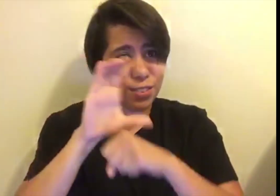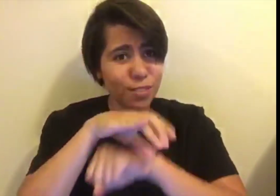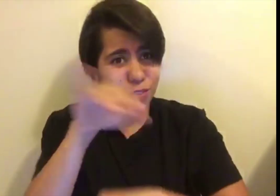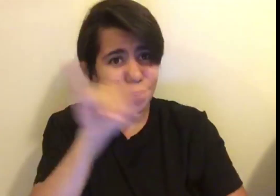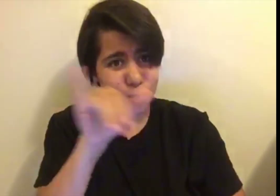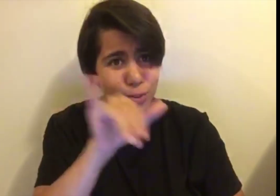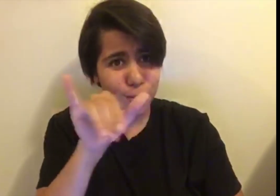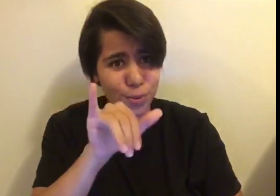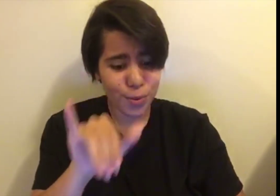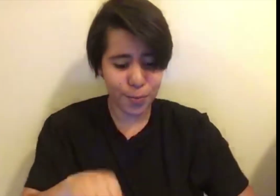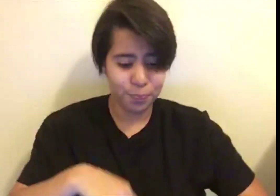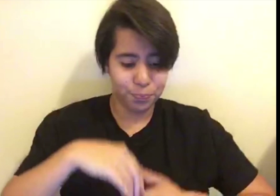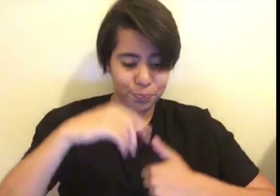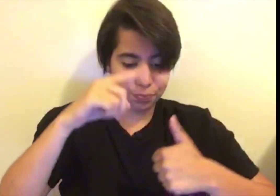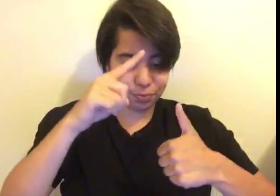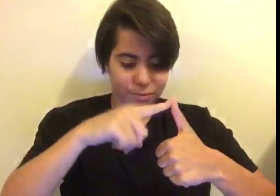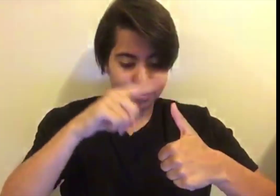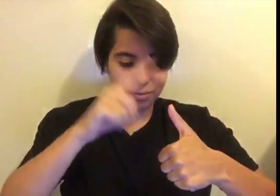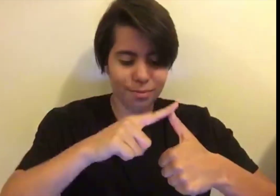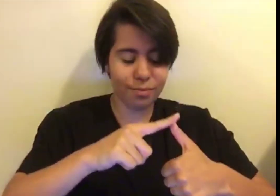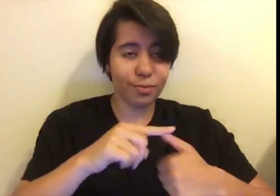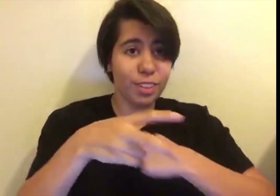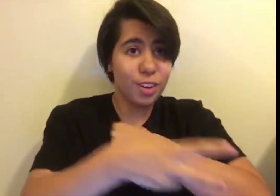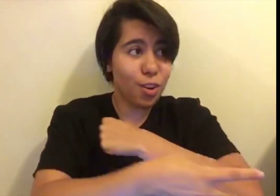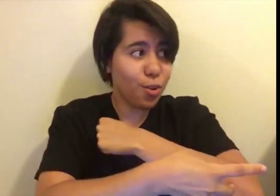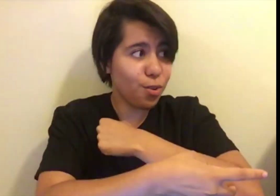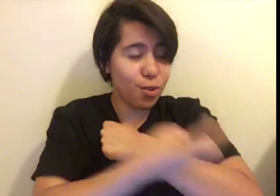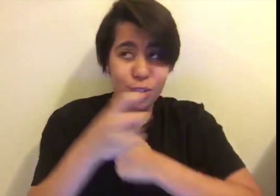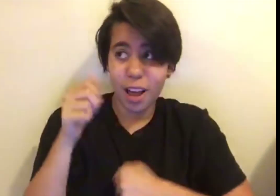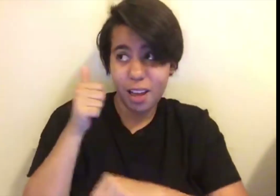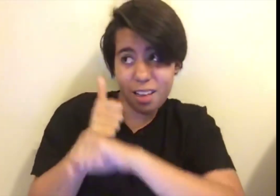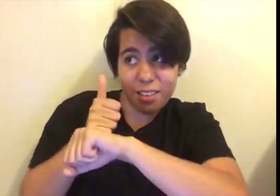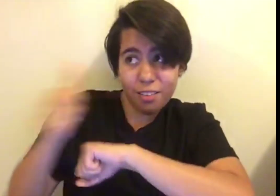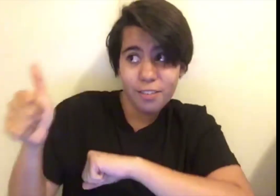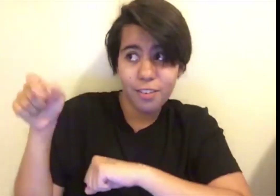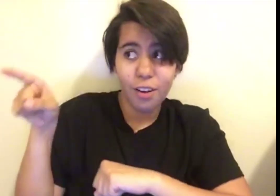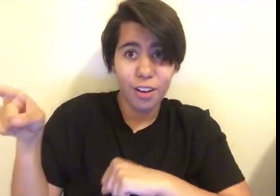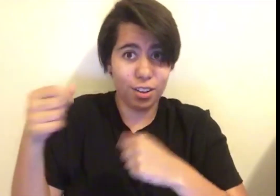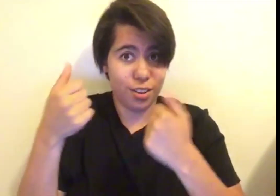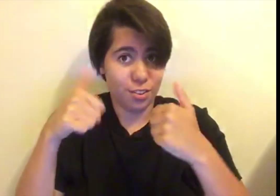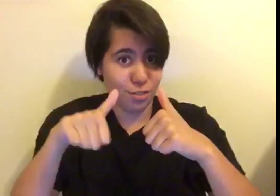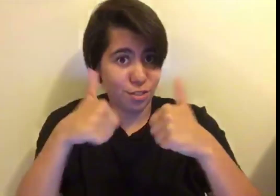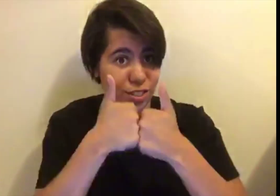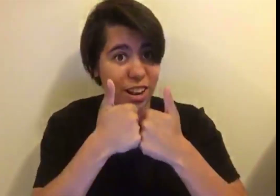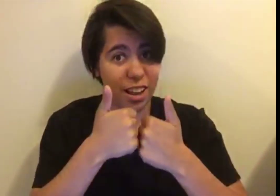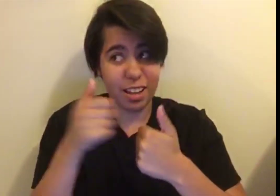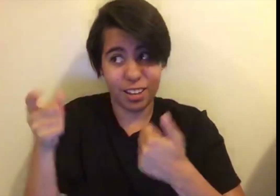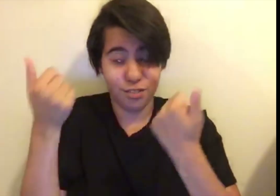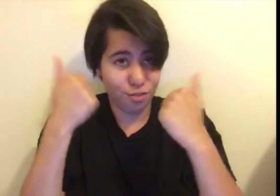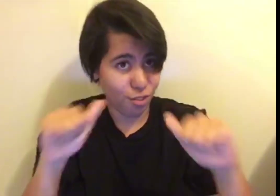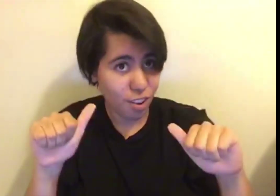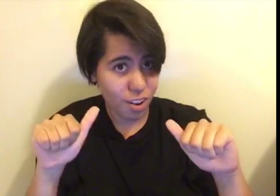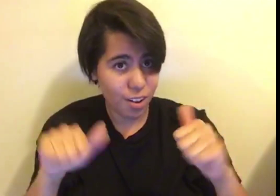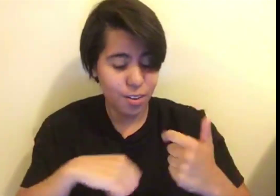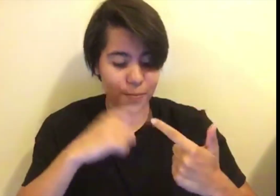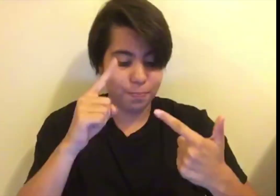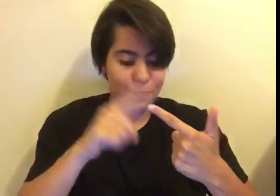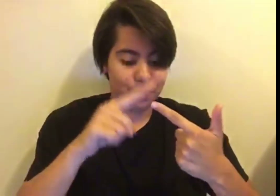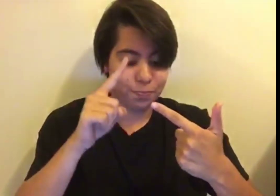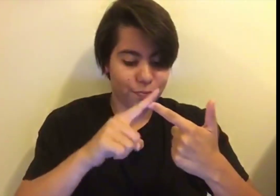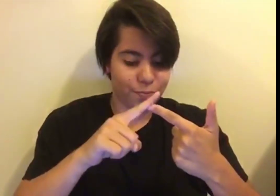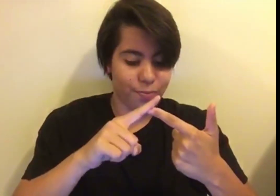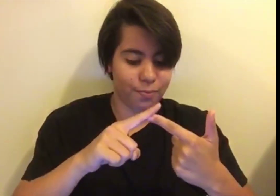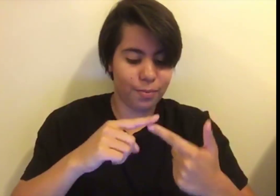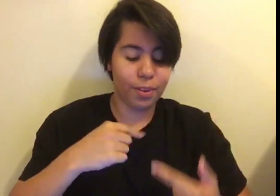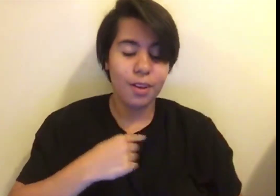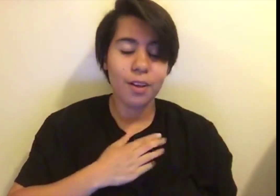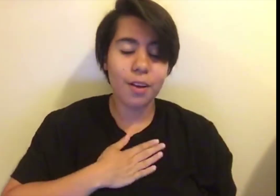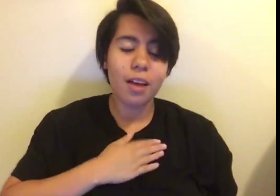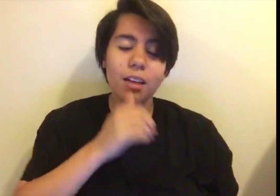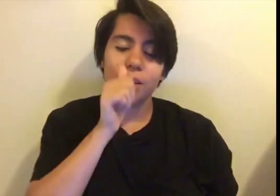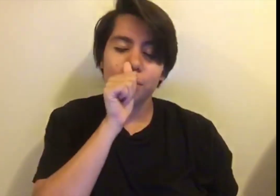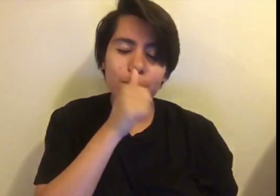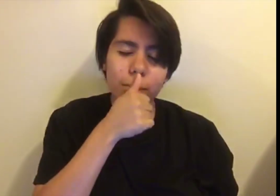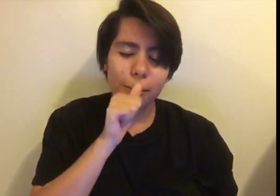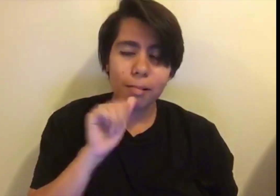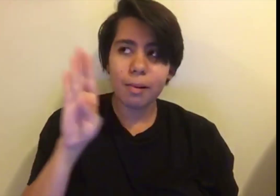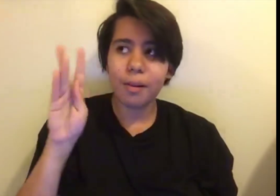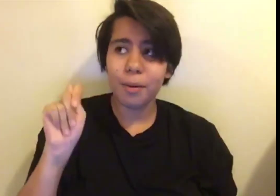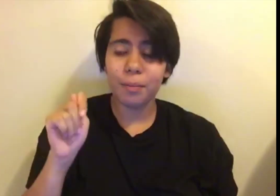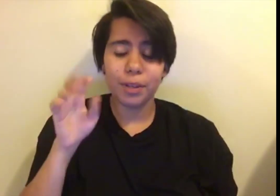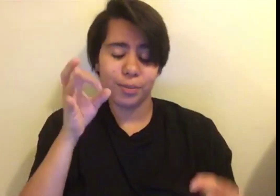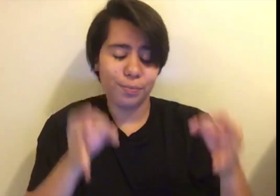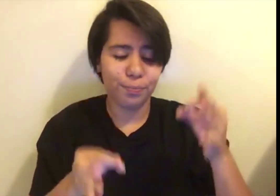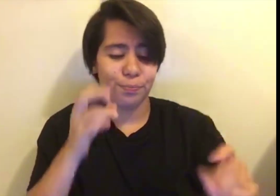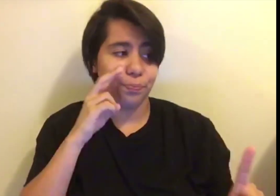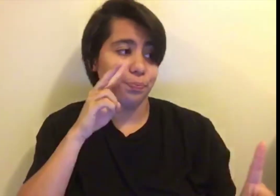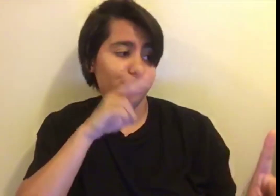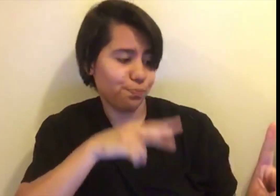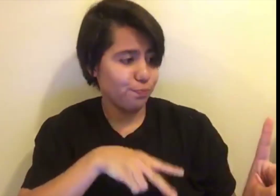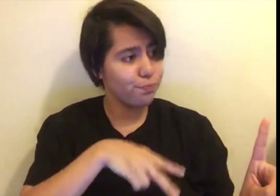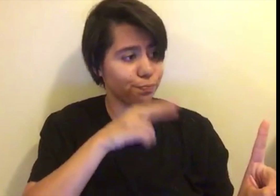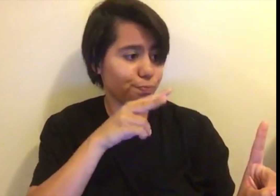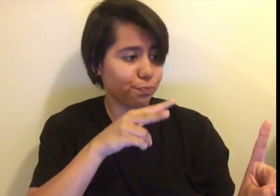the consequences of challenging his crime, of putting my pain into question,